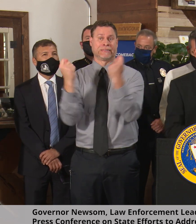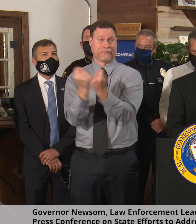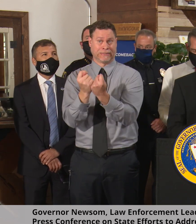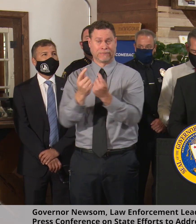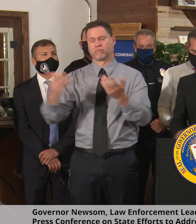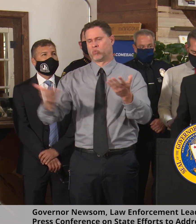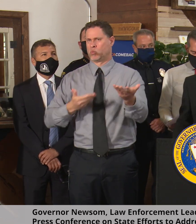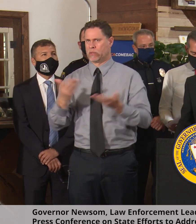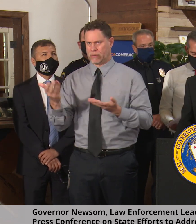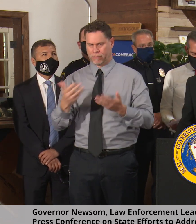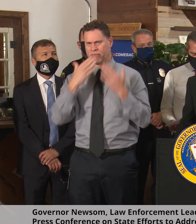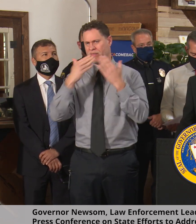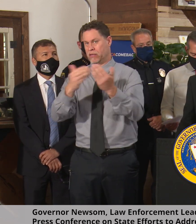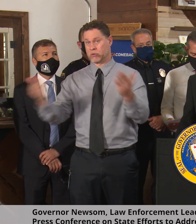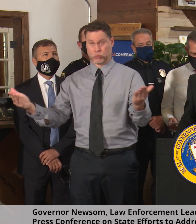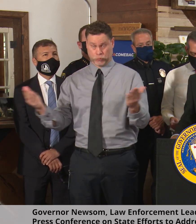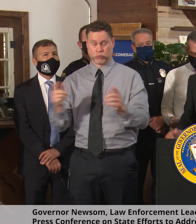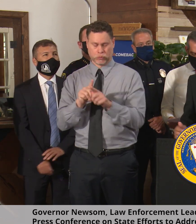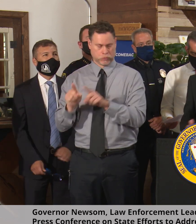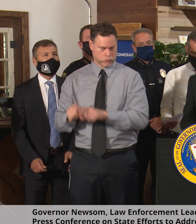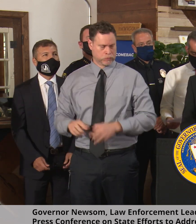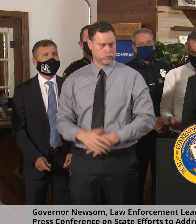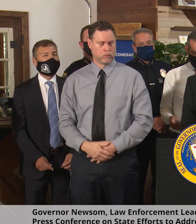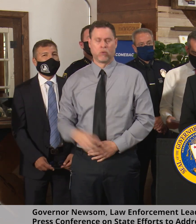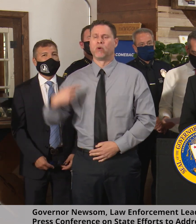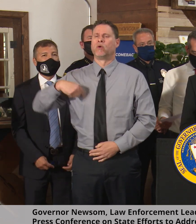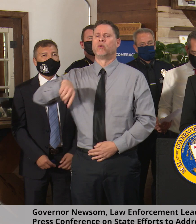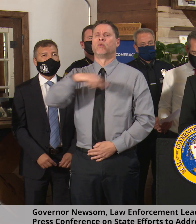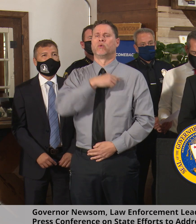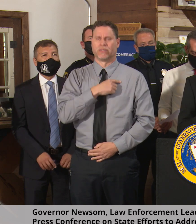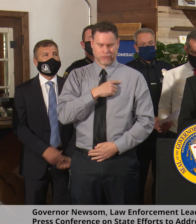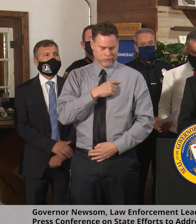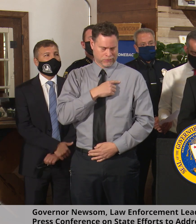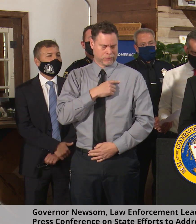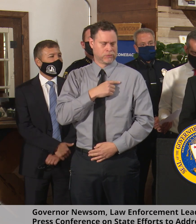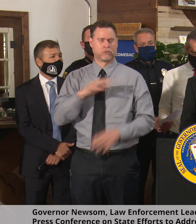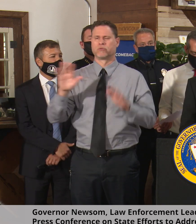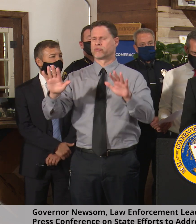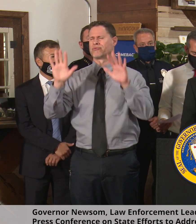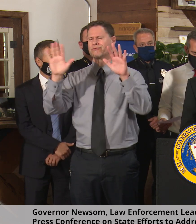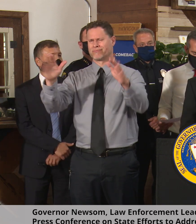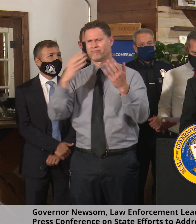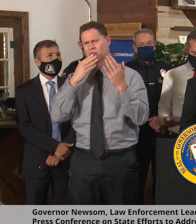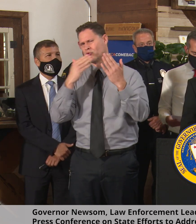us, I just want to thank you. Also let me say that we are incredibly grateful that governor Newsom